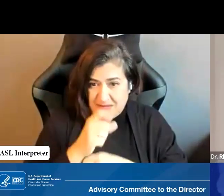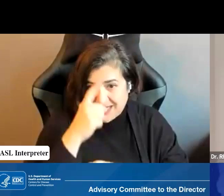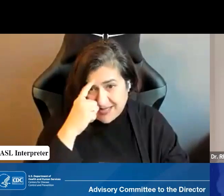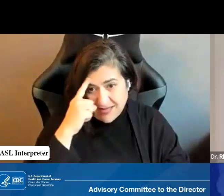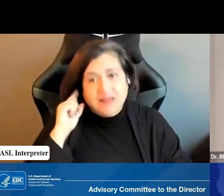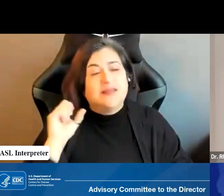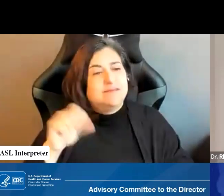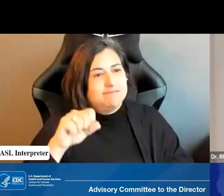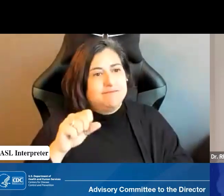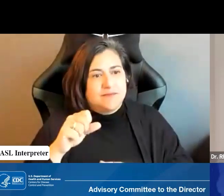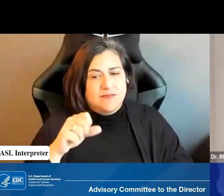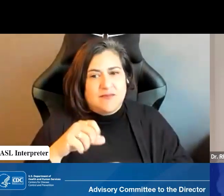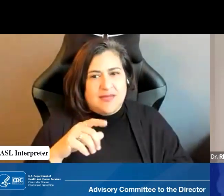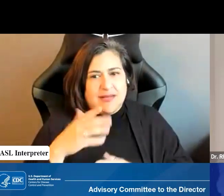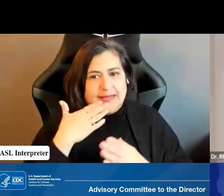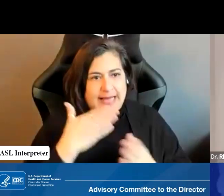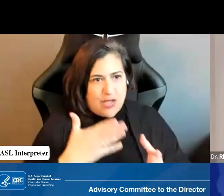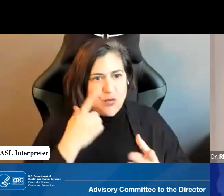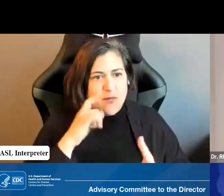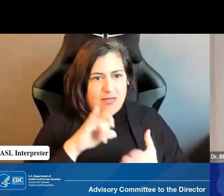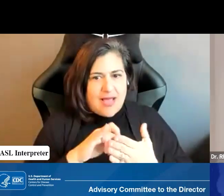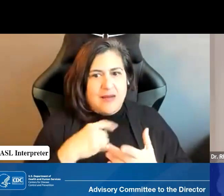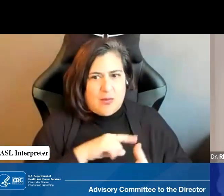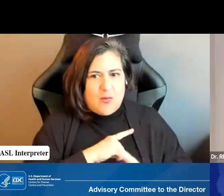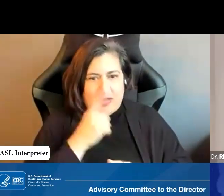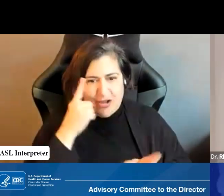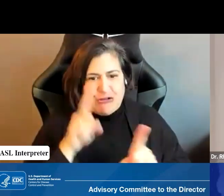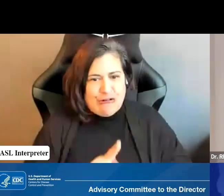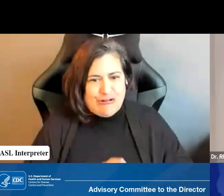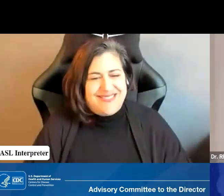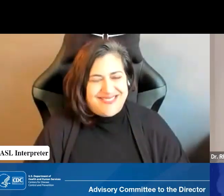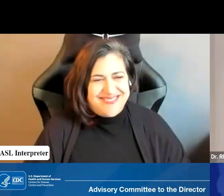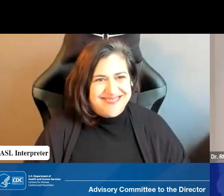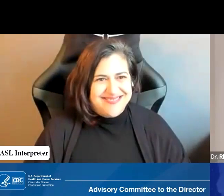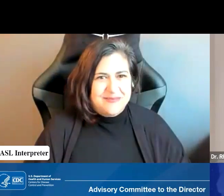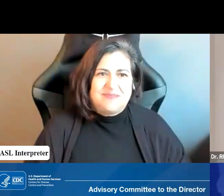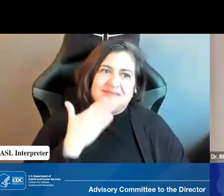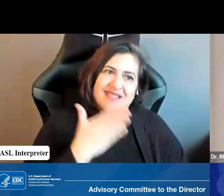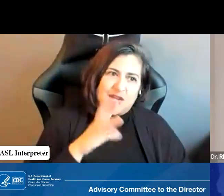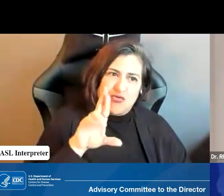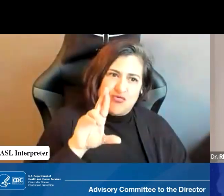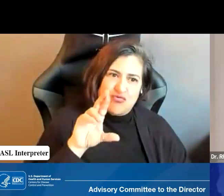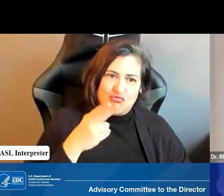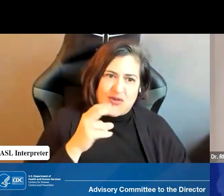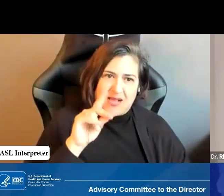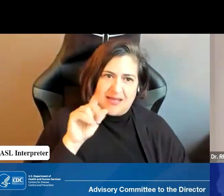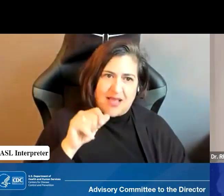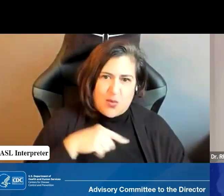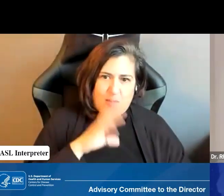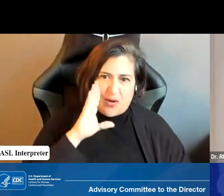And thank you for that. We concur. Thanks. Thanks Rhonda. And we're going to get out a tape measure to measure your hygiene